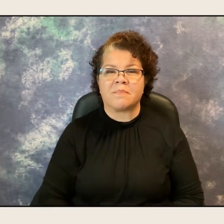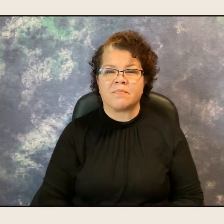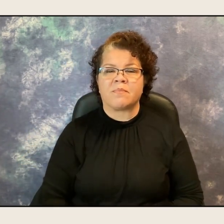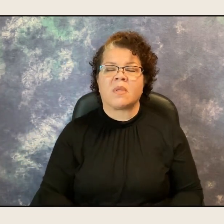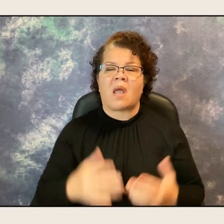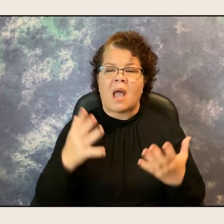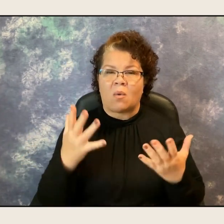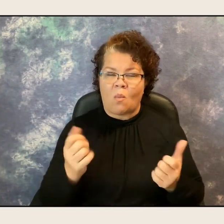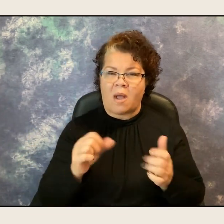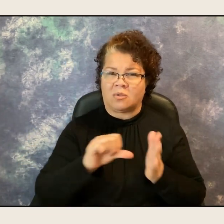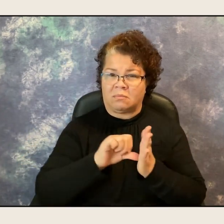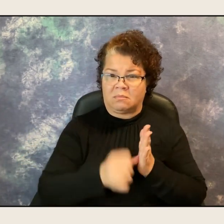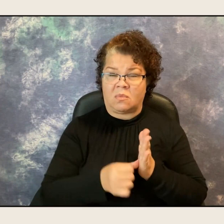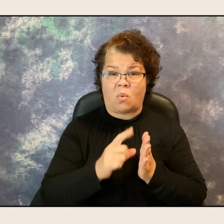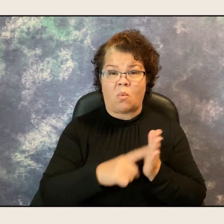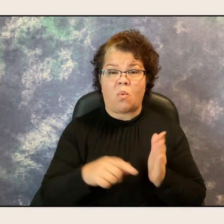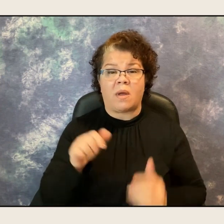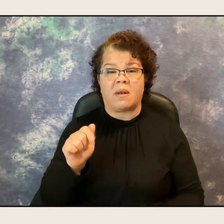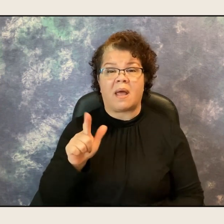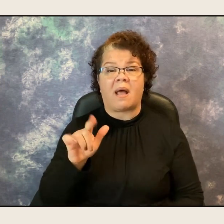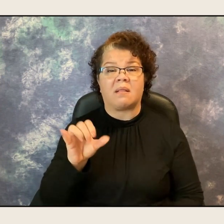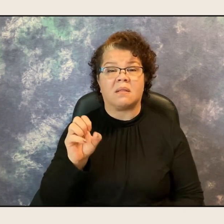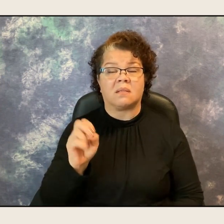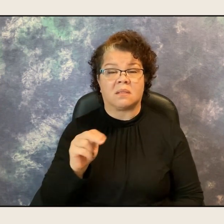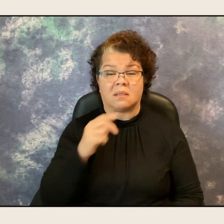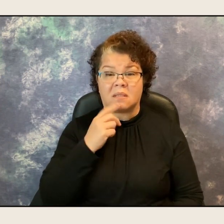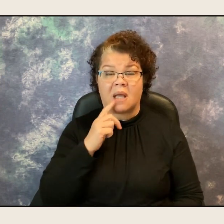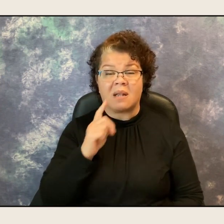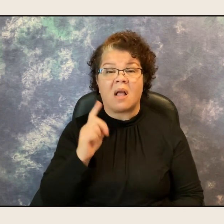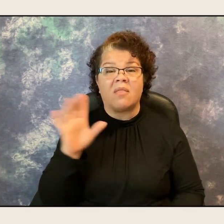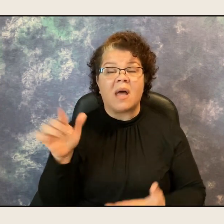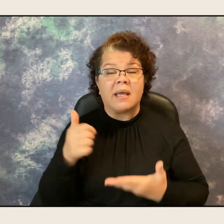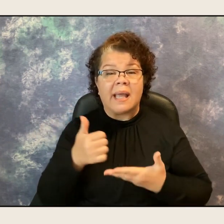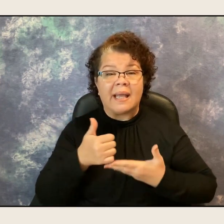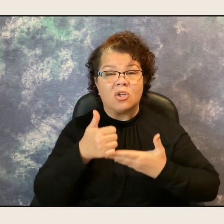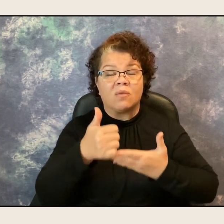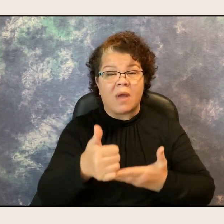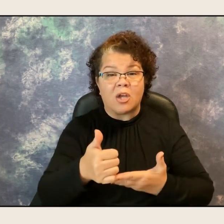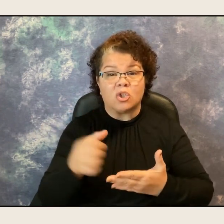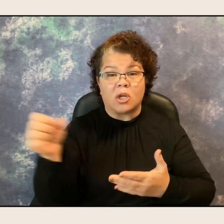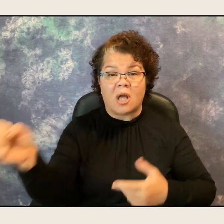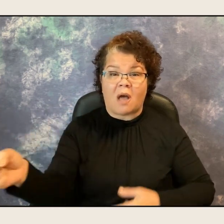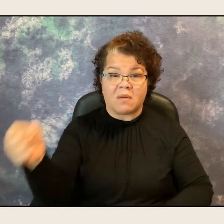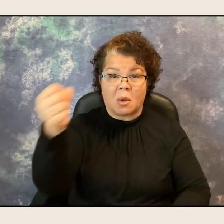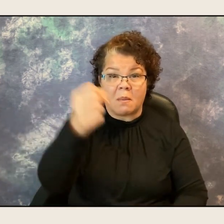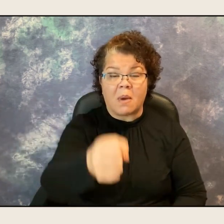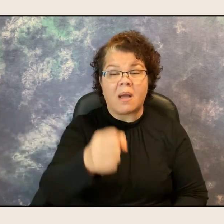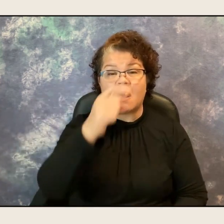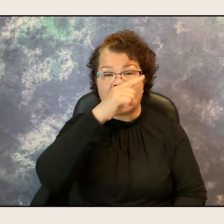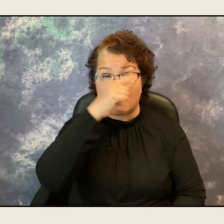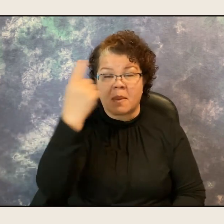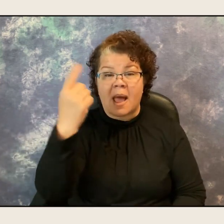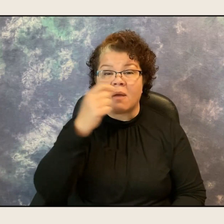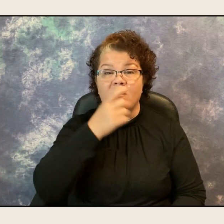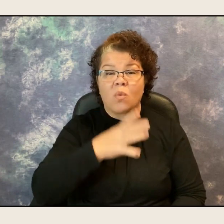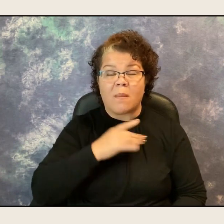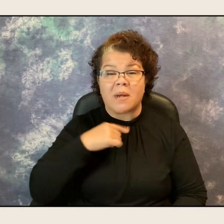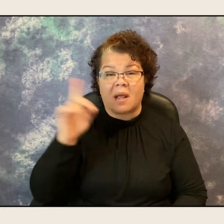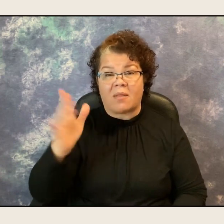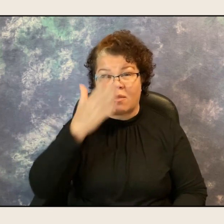by kind of the intervention of putting Black women at the forefront of the conversation about survival